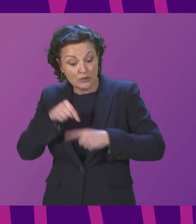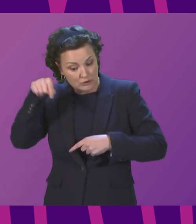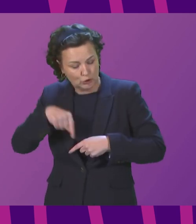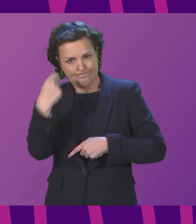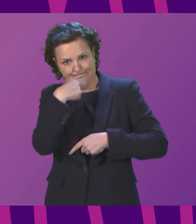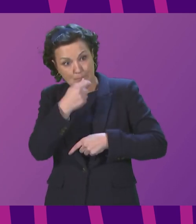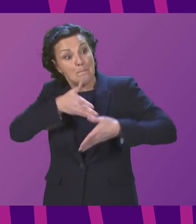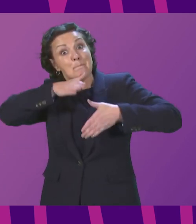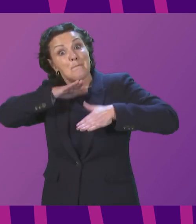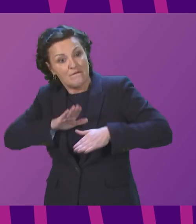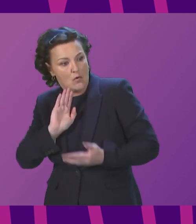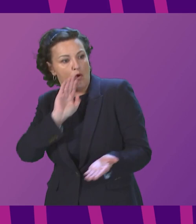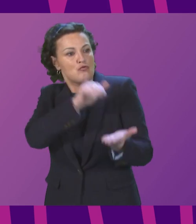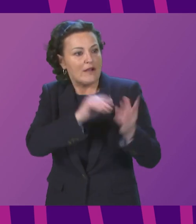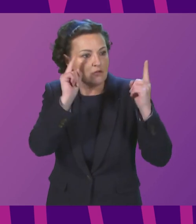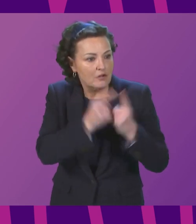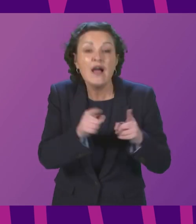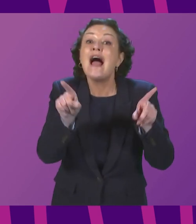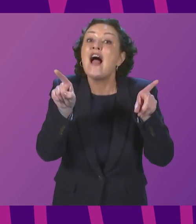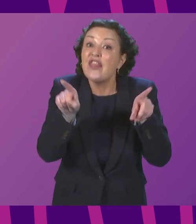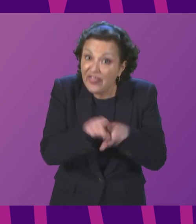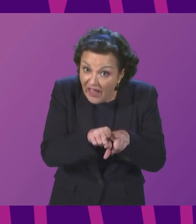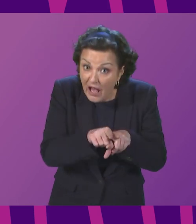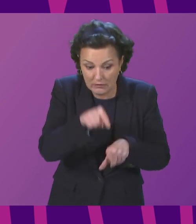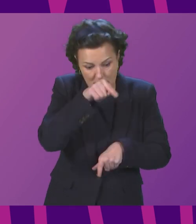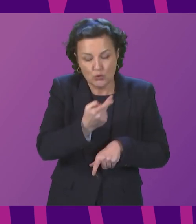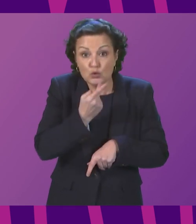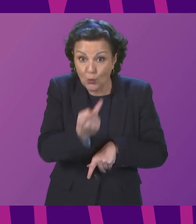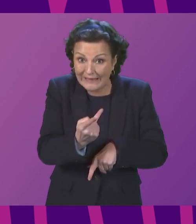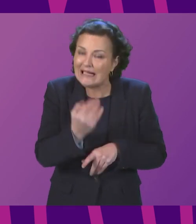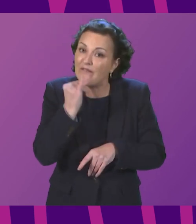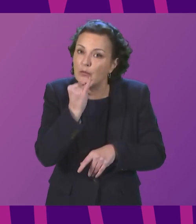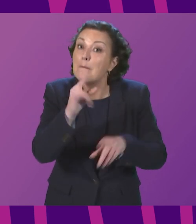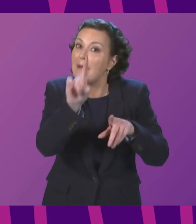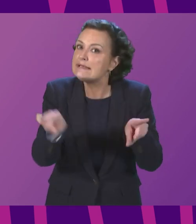before socialising with people from other households. Staff in all educational and early